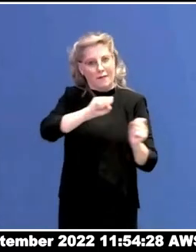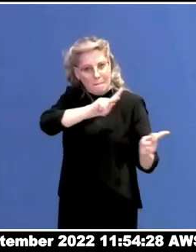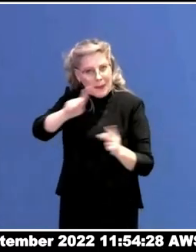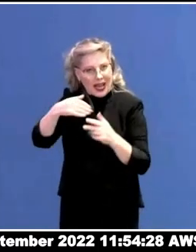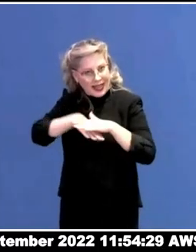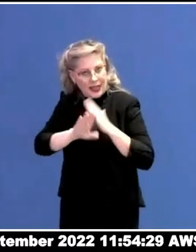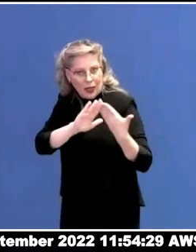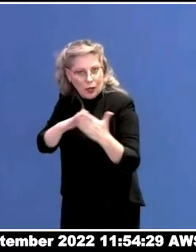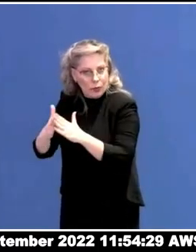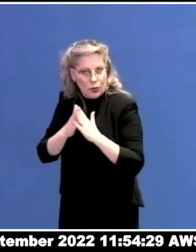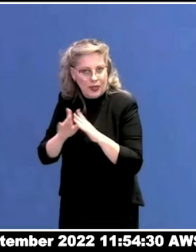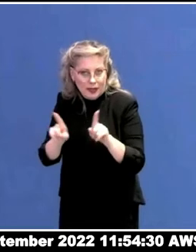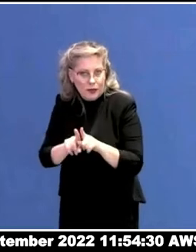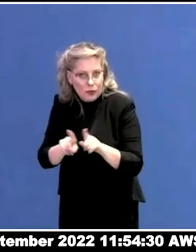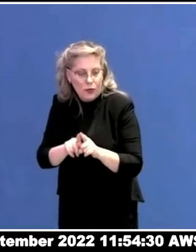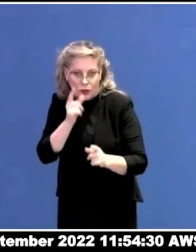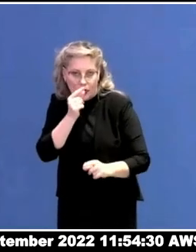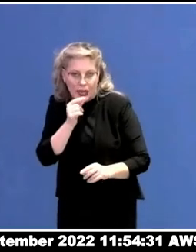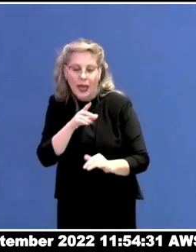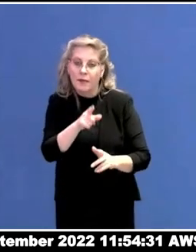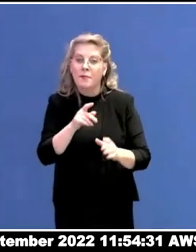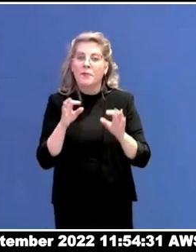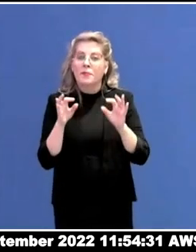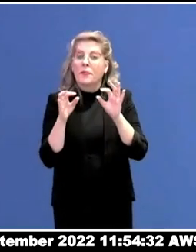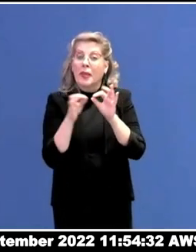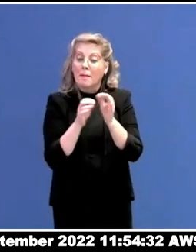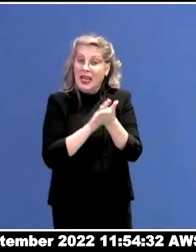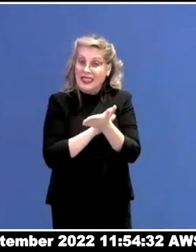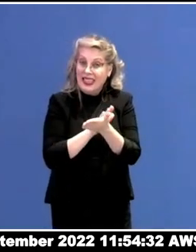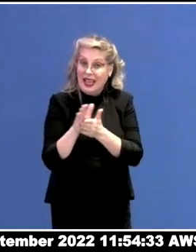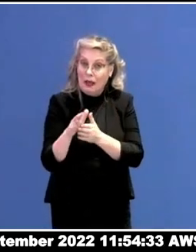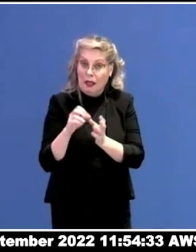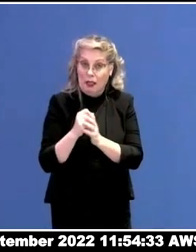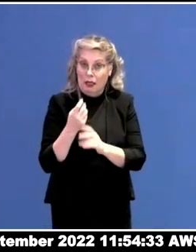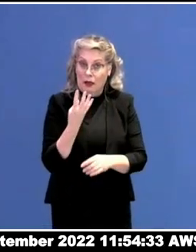We must also remember that with - with Banksia Hill, the 40 per cent of young